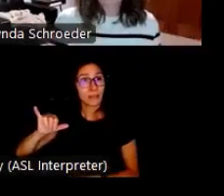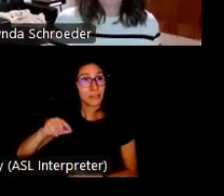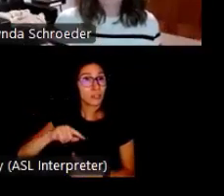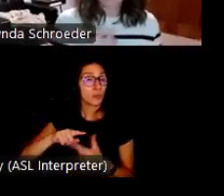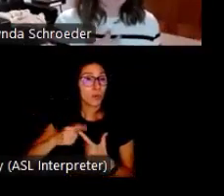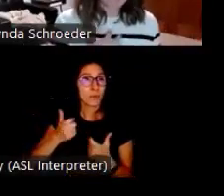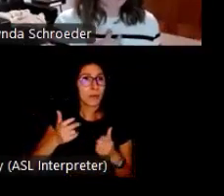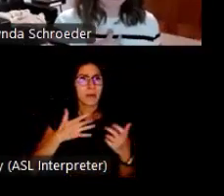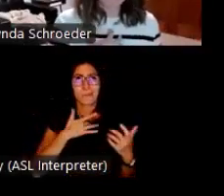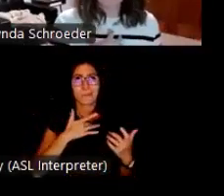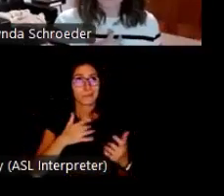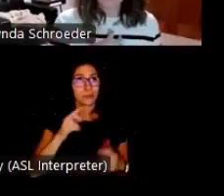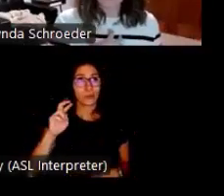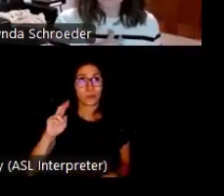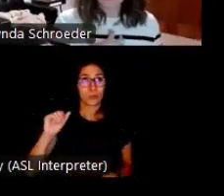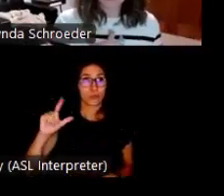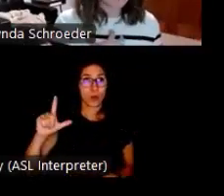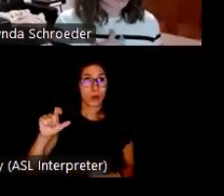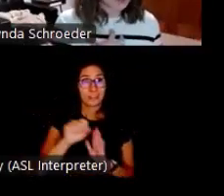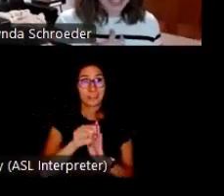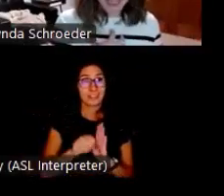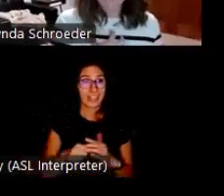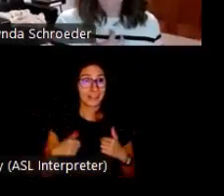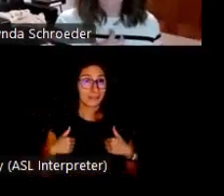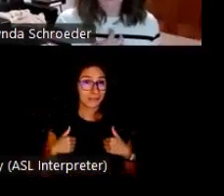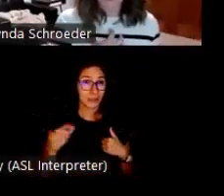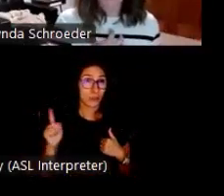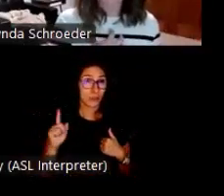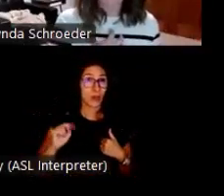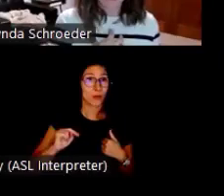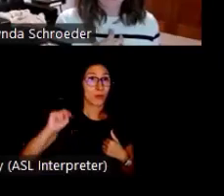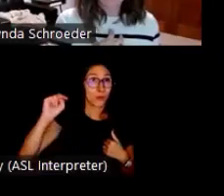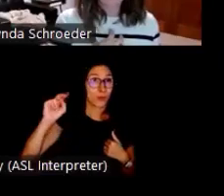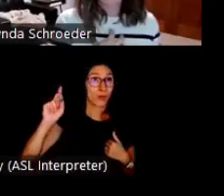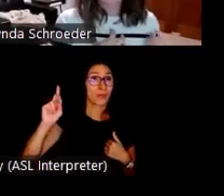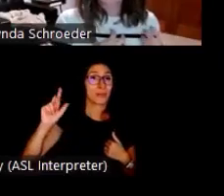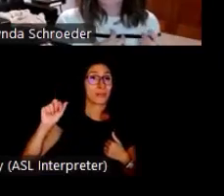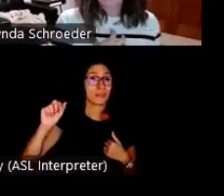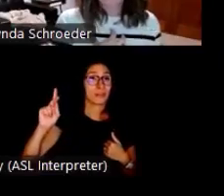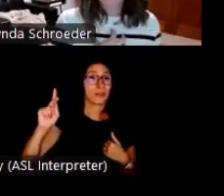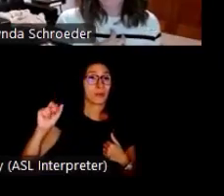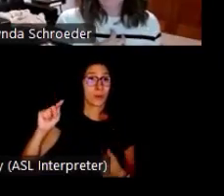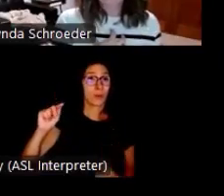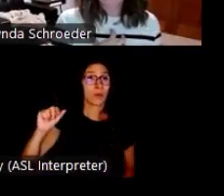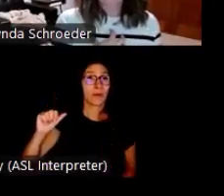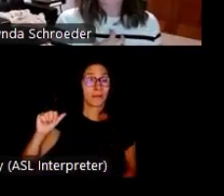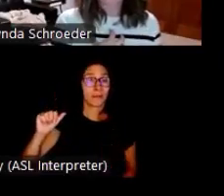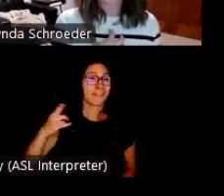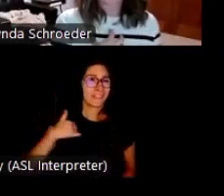Again, I'm located in North Dakota, a predominantly rural state. So oftentimes, individuals will talk